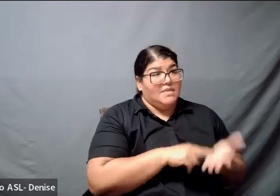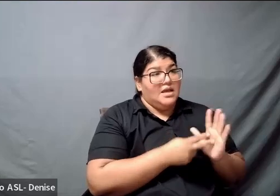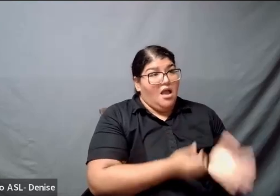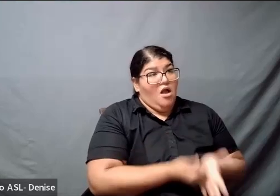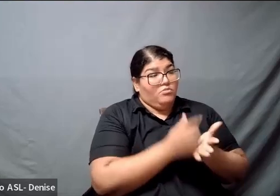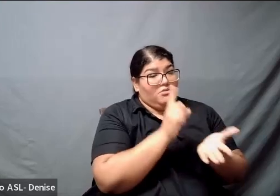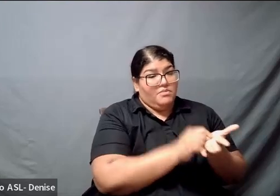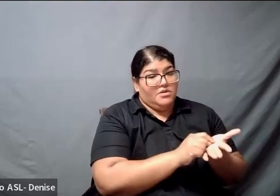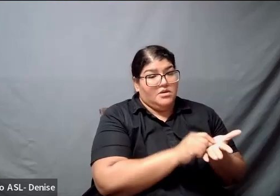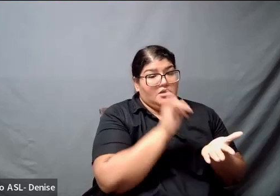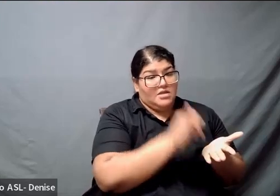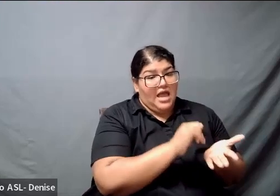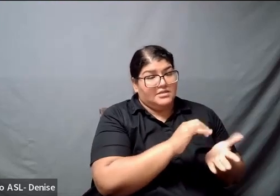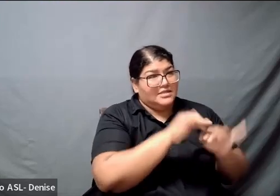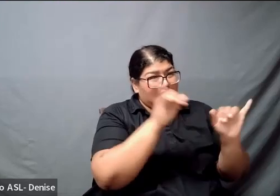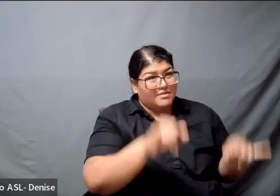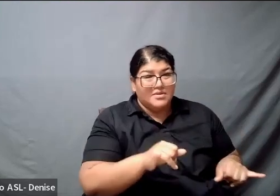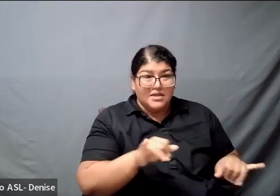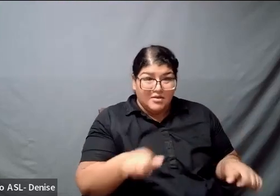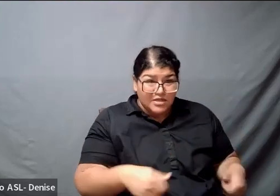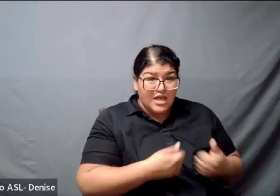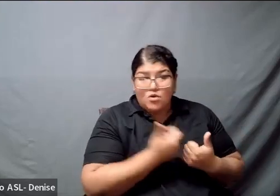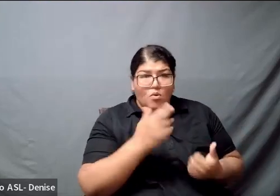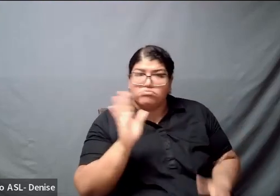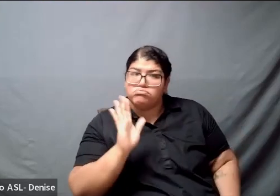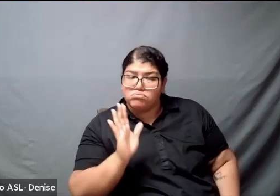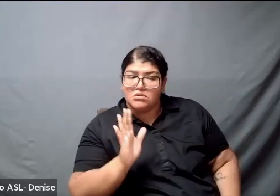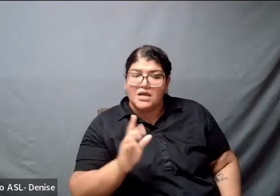dealing with that system? I think the timing helped a lot with that